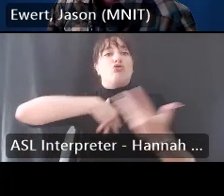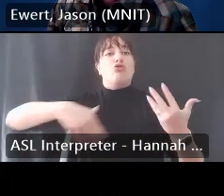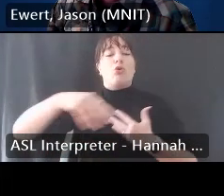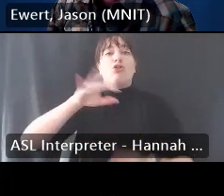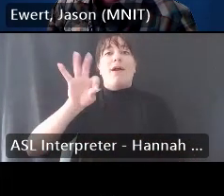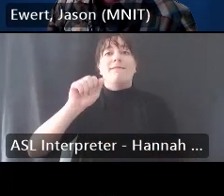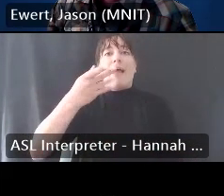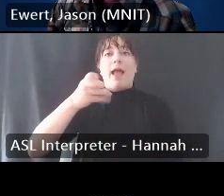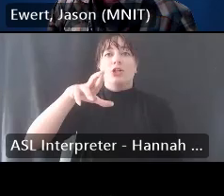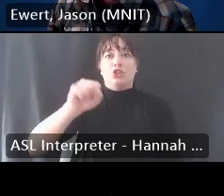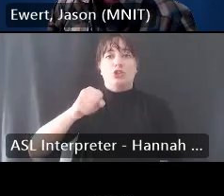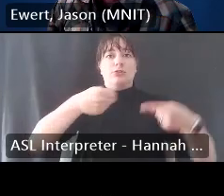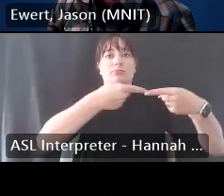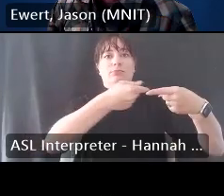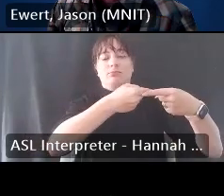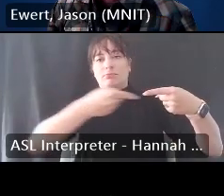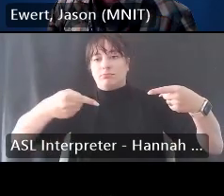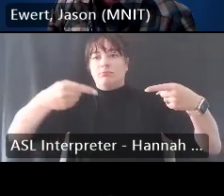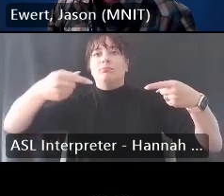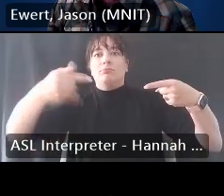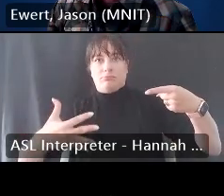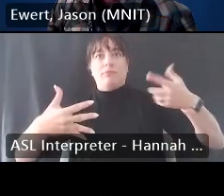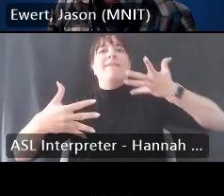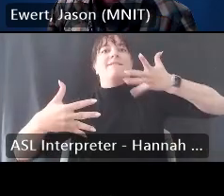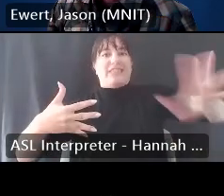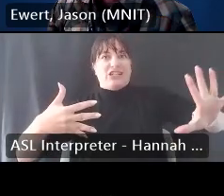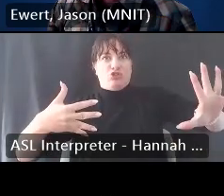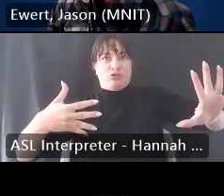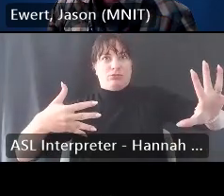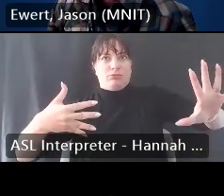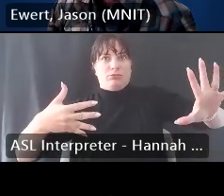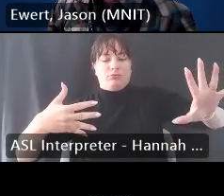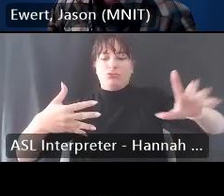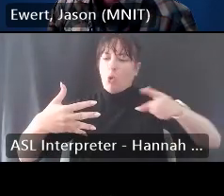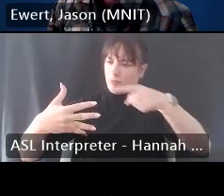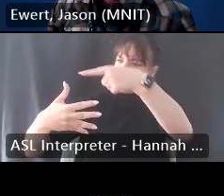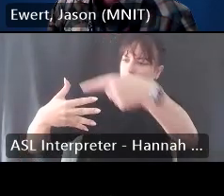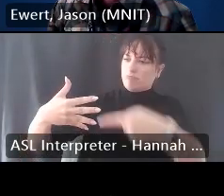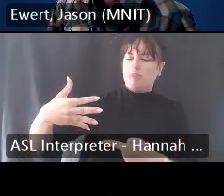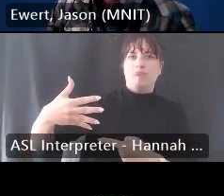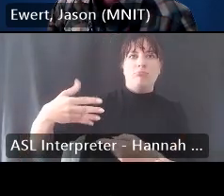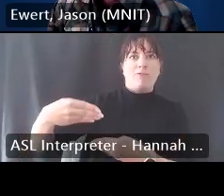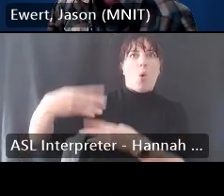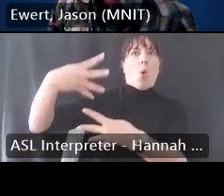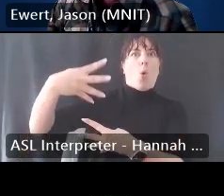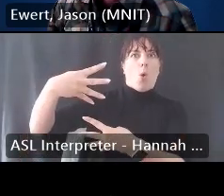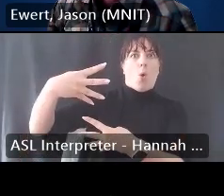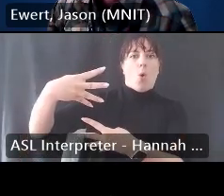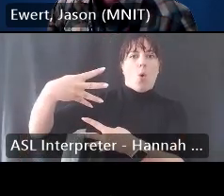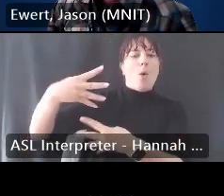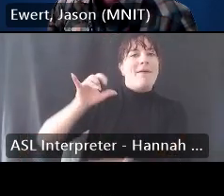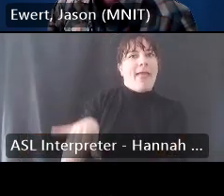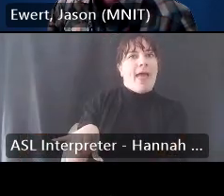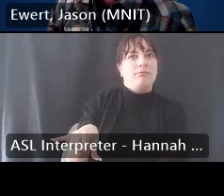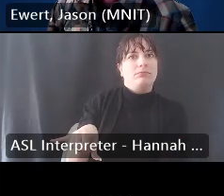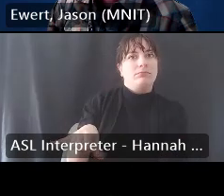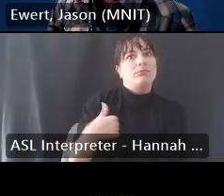So I've opened that section in that region, which describes the social factors. And I'm going to try to read what's in that region.